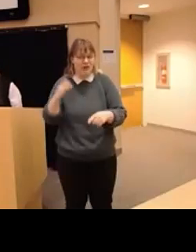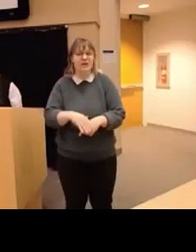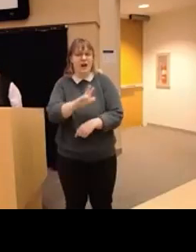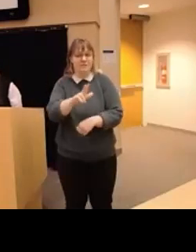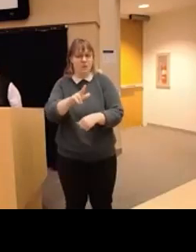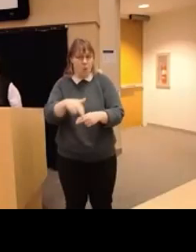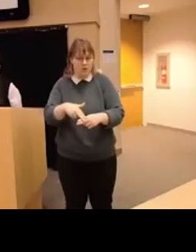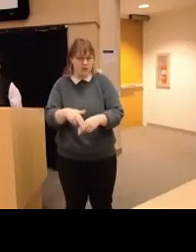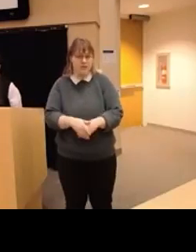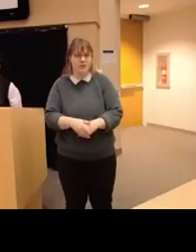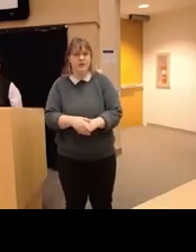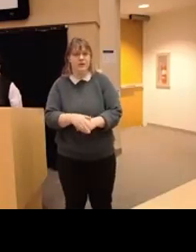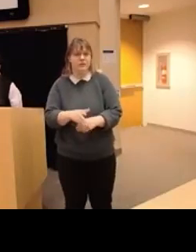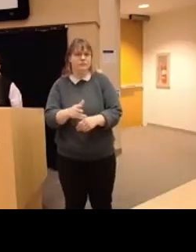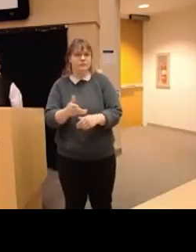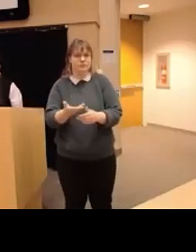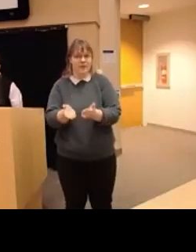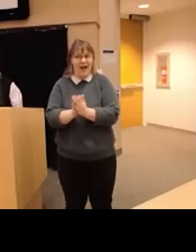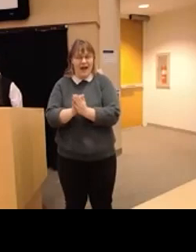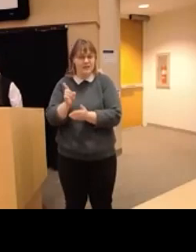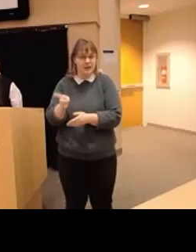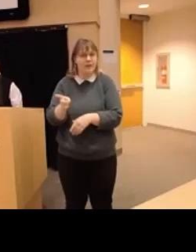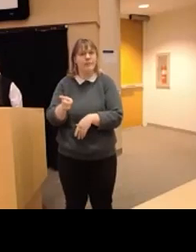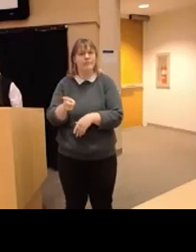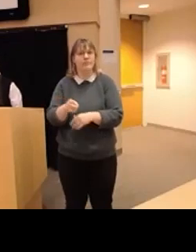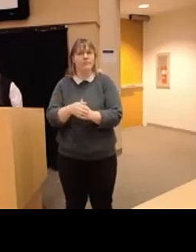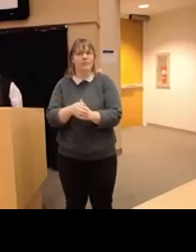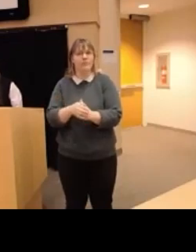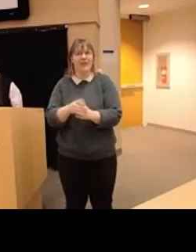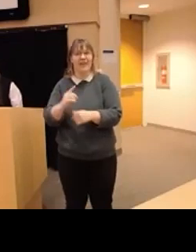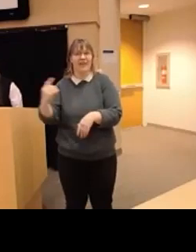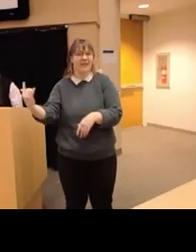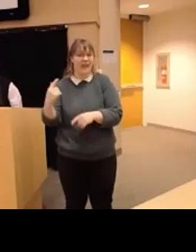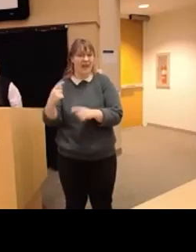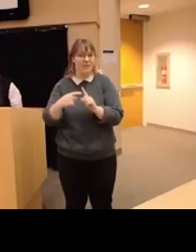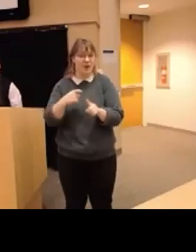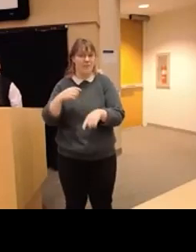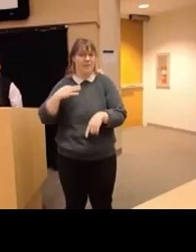you know when I asked him for help you know he came all the way from uh uh from Pittsburgh and